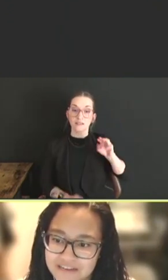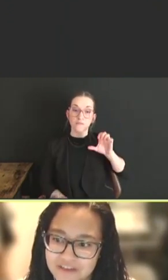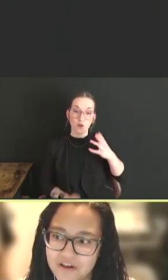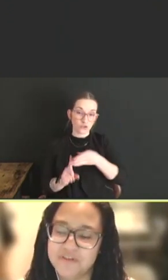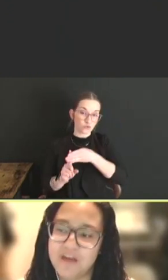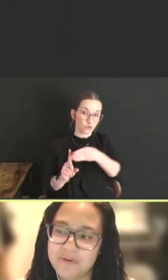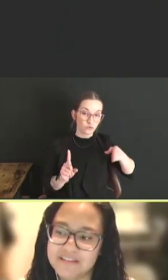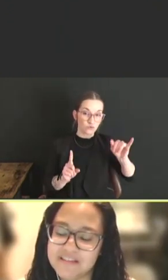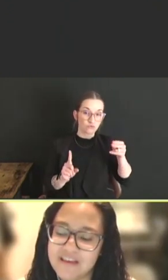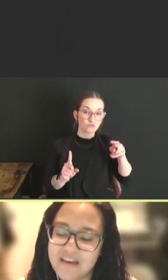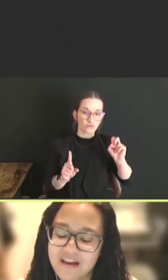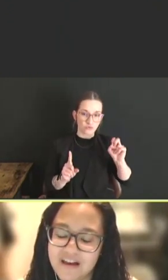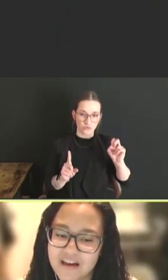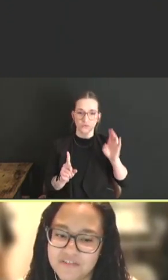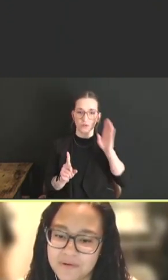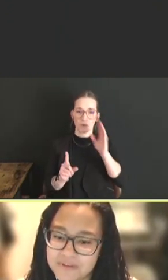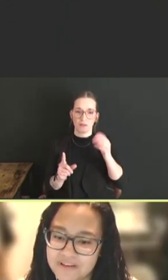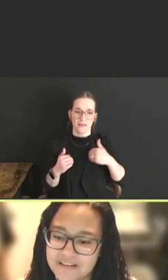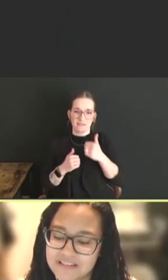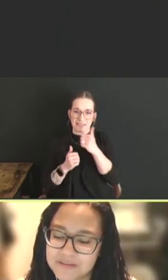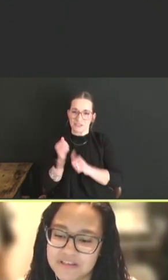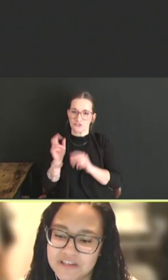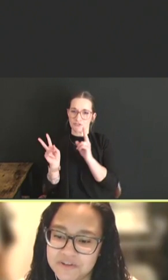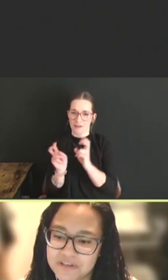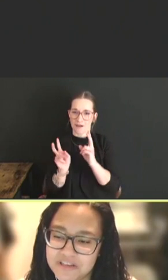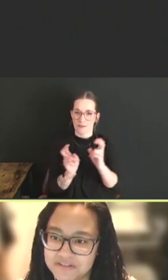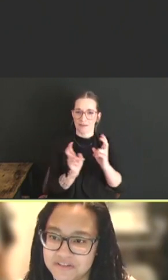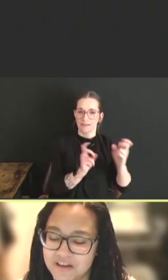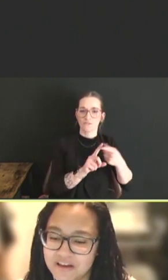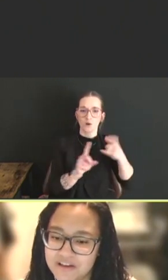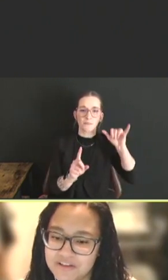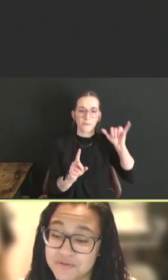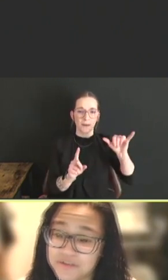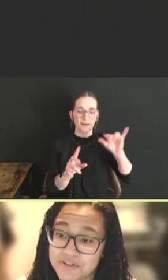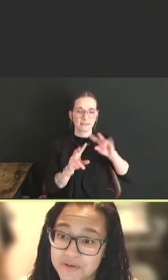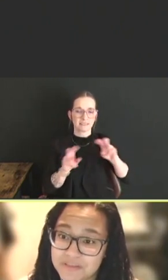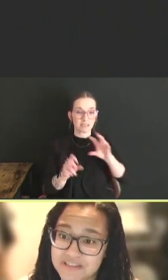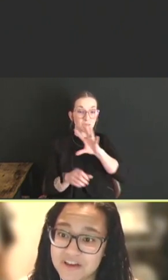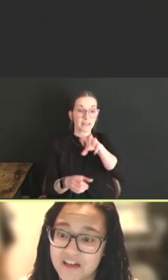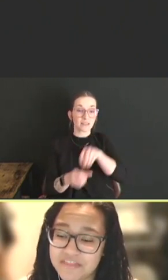of the health topics from the assessment, including social determinants of health,